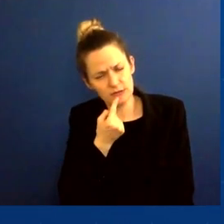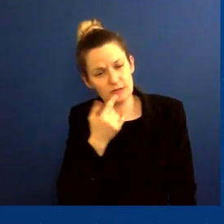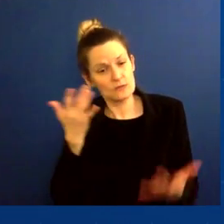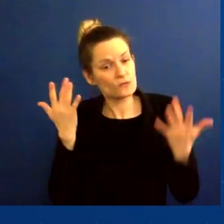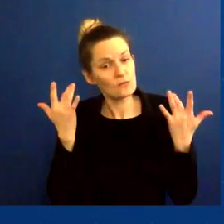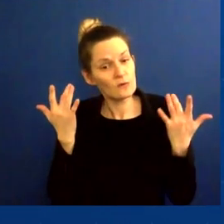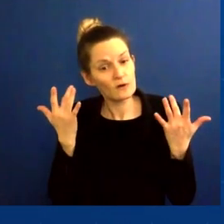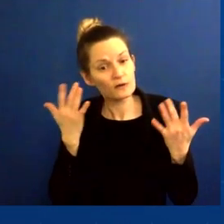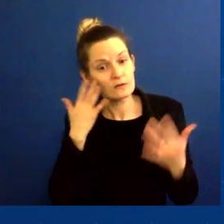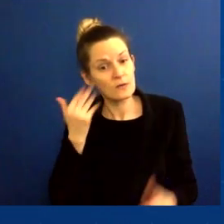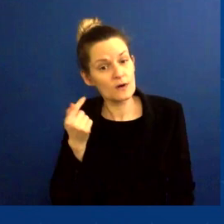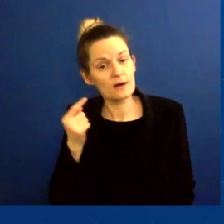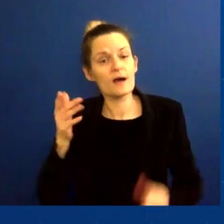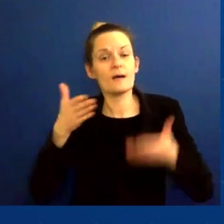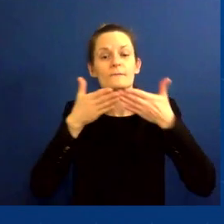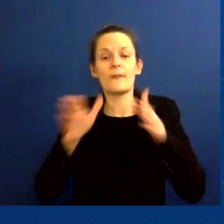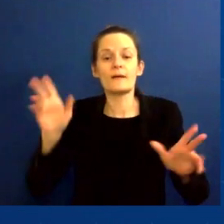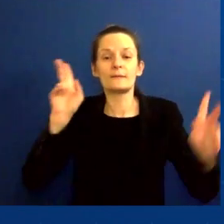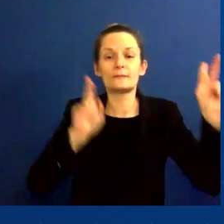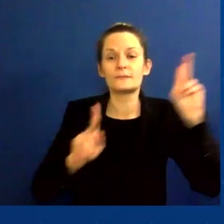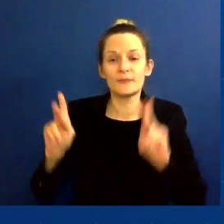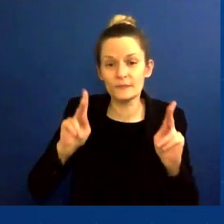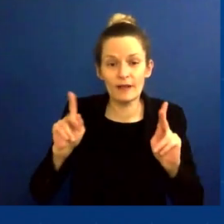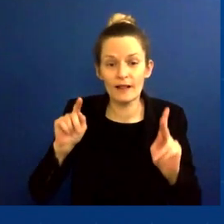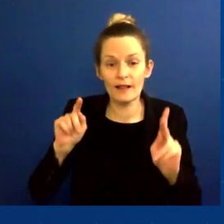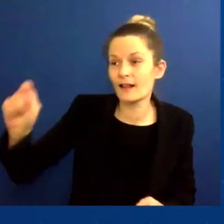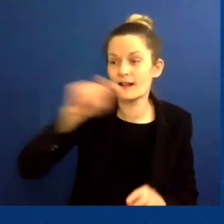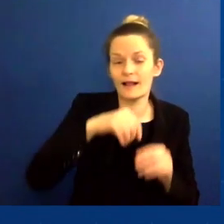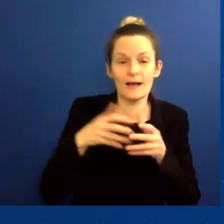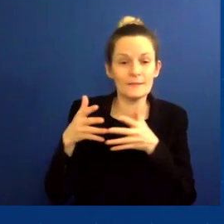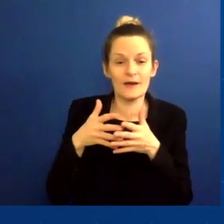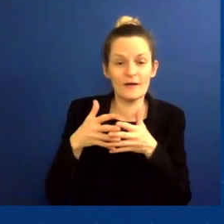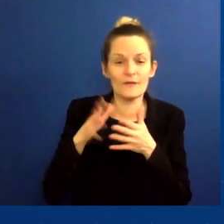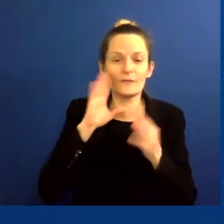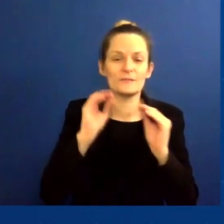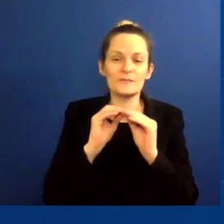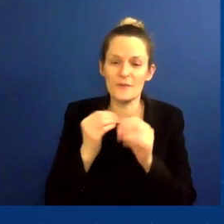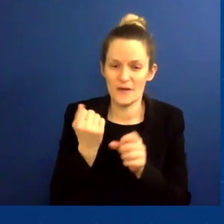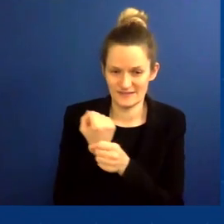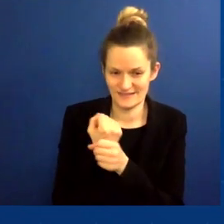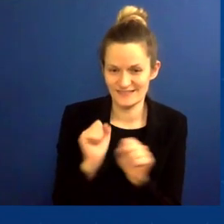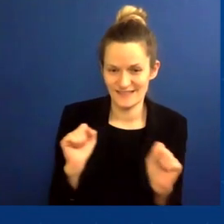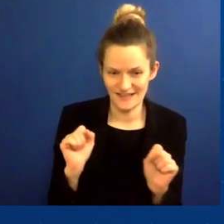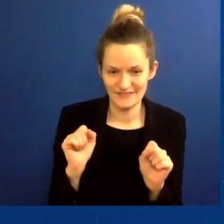and it's going to be cheaper -- cheaper paying the right wage and the right trained people to begin with